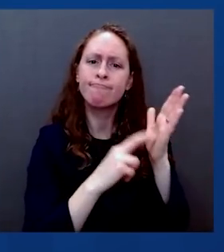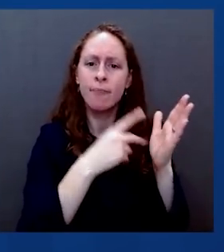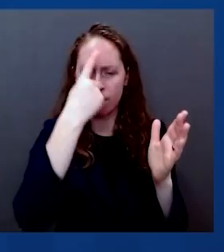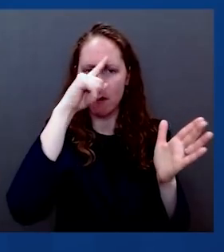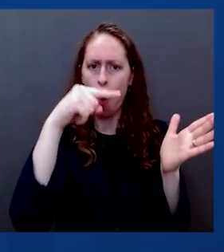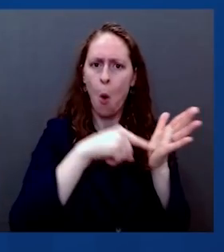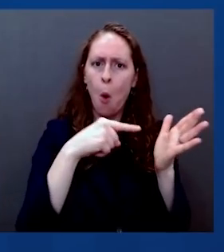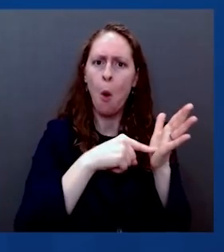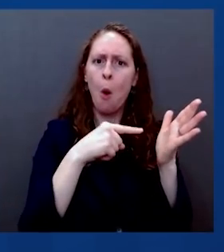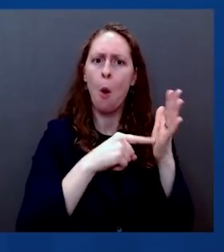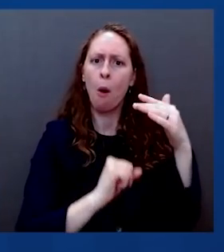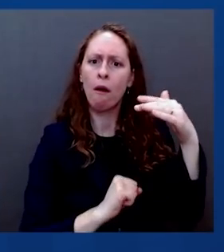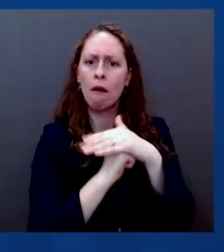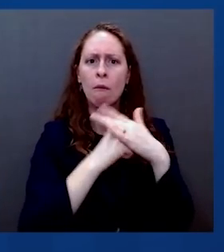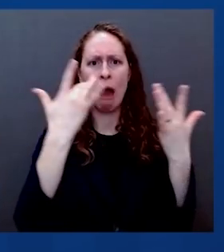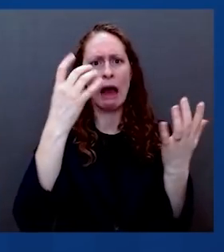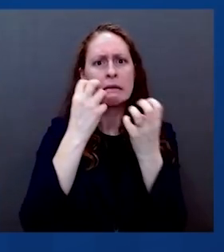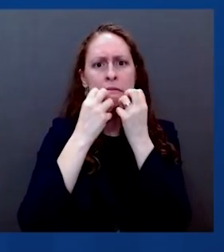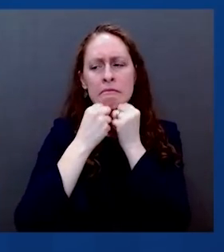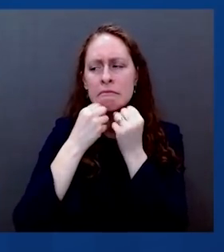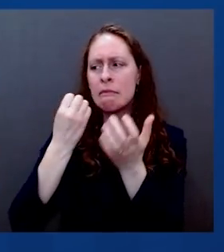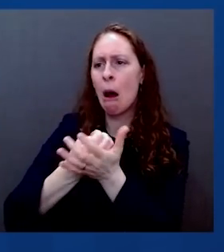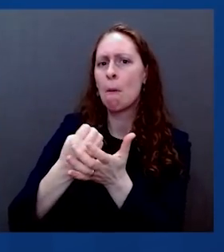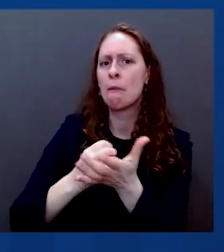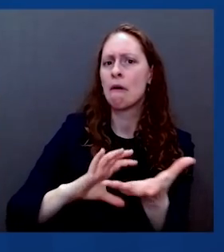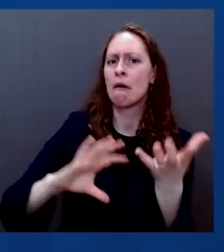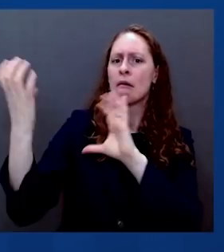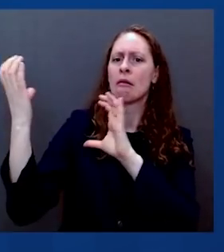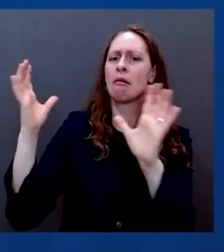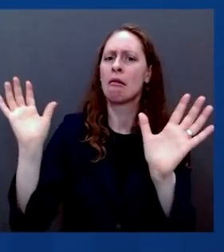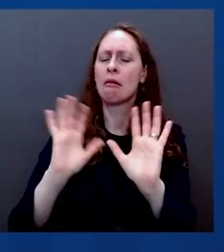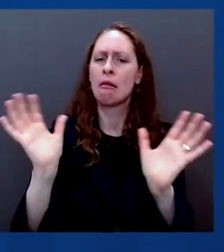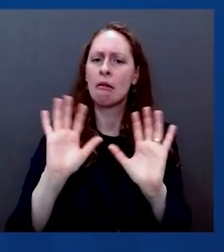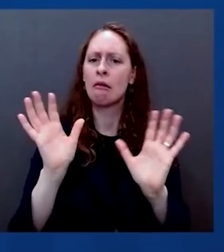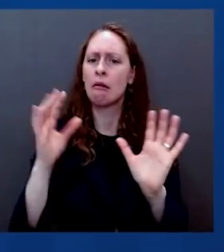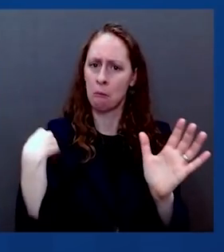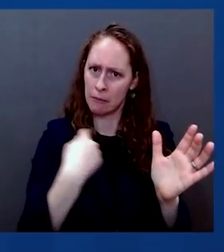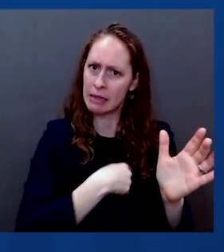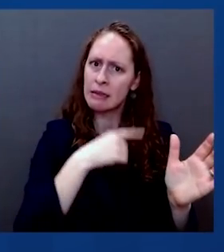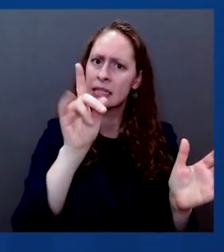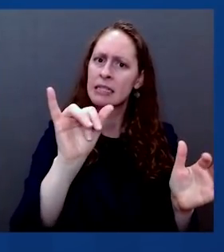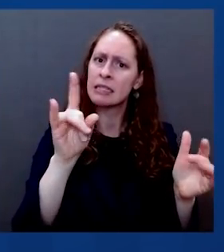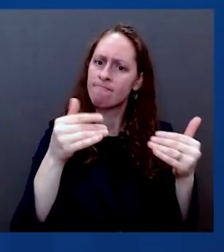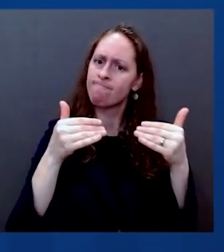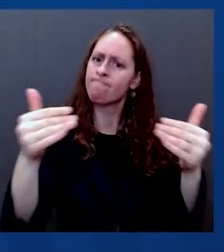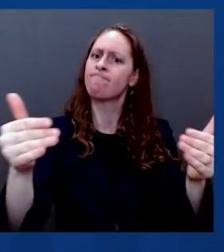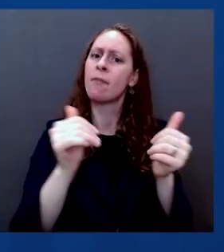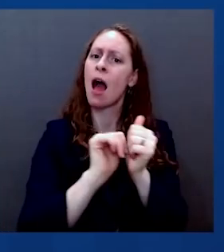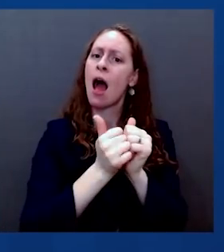That was done by a simple majority. As Senator Warnock said a few weeks ago in a powerful speech: